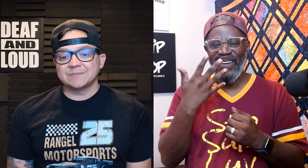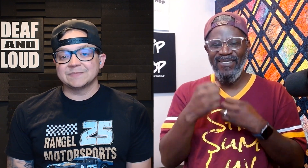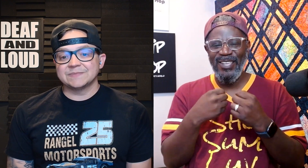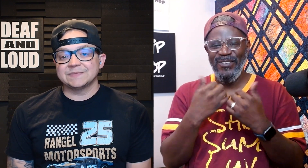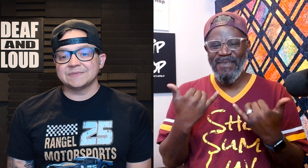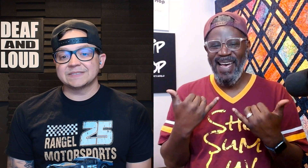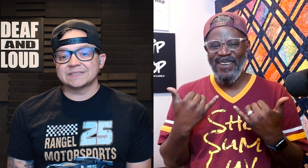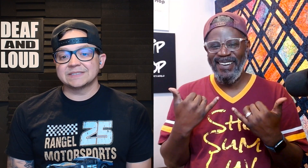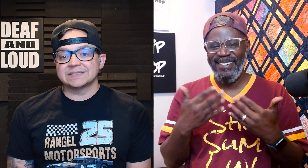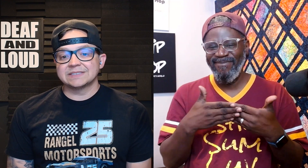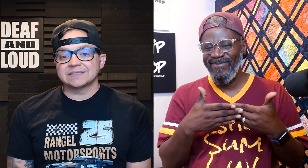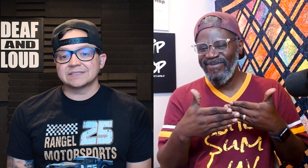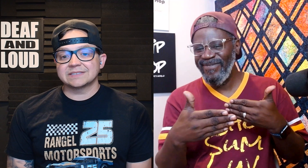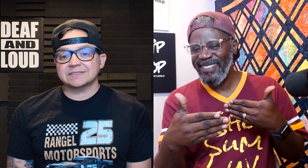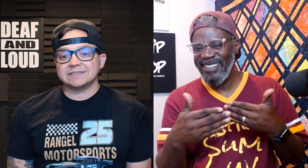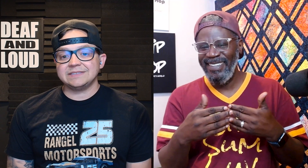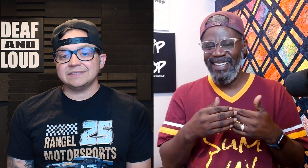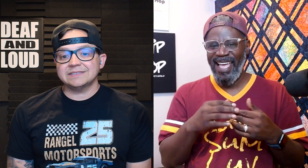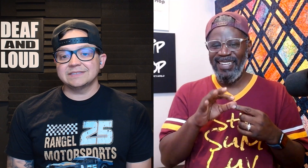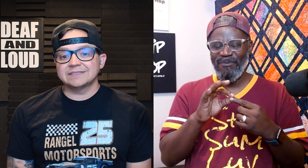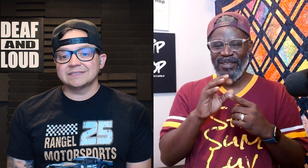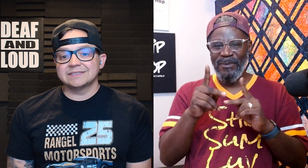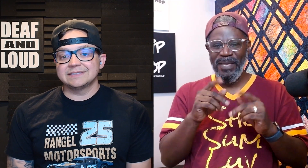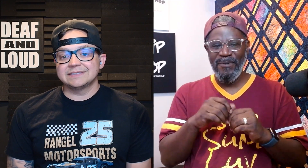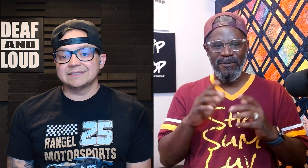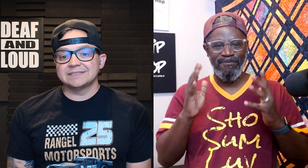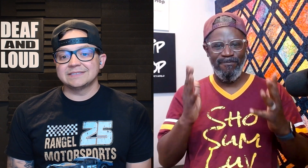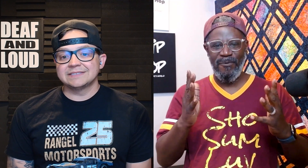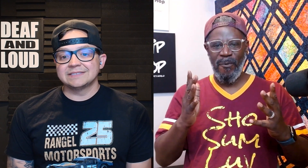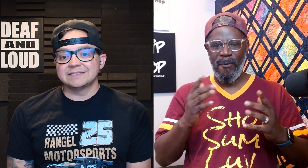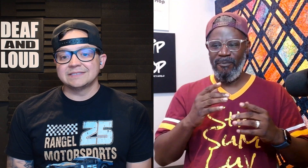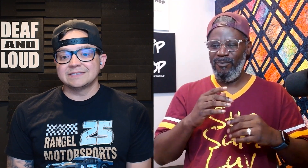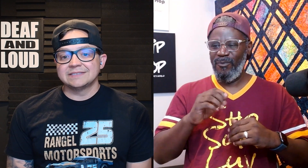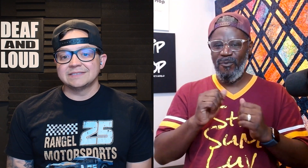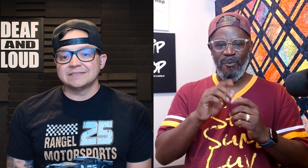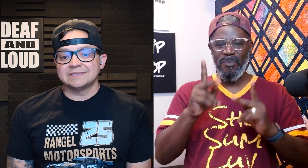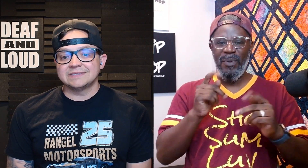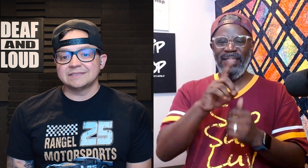five years from now, especially for people with